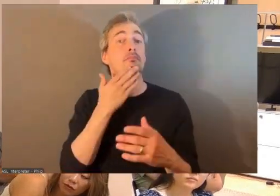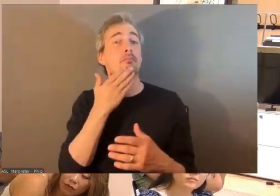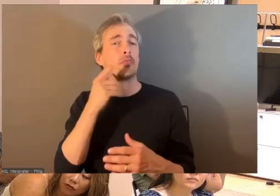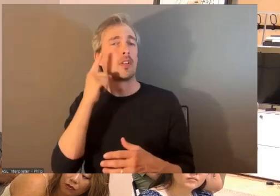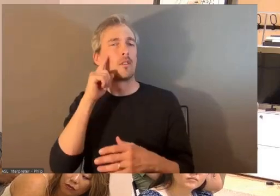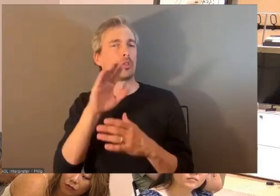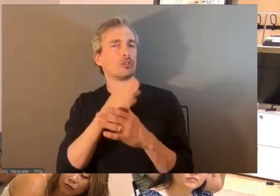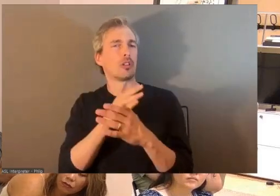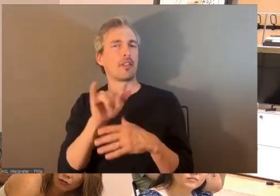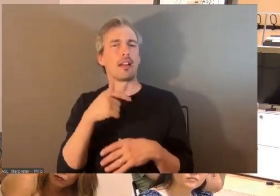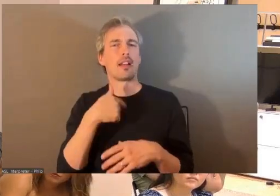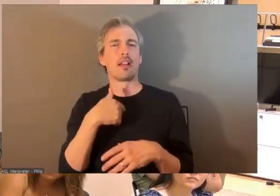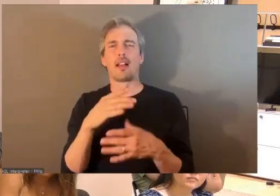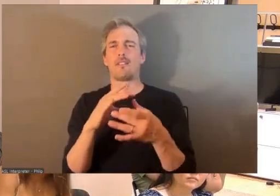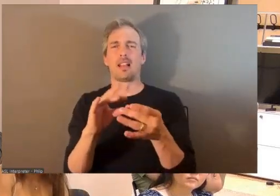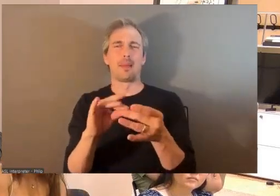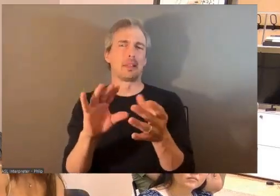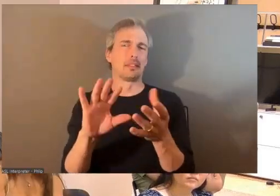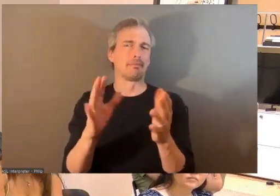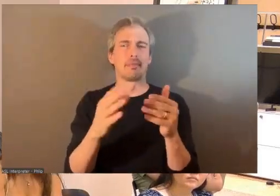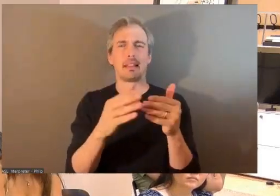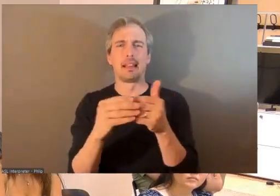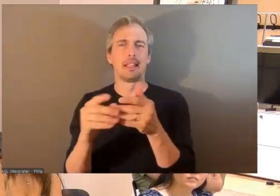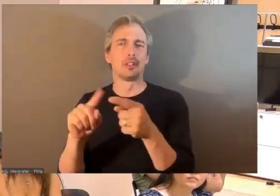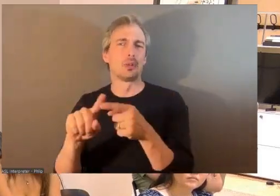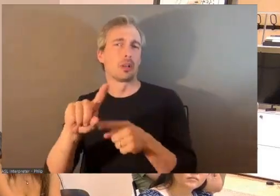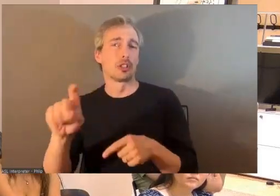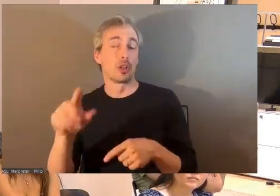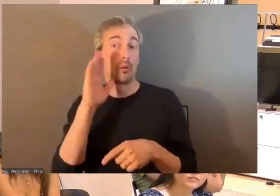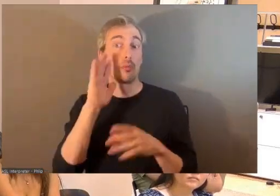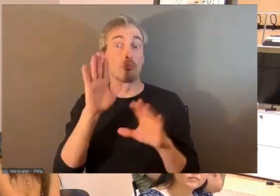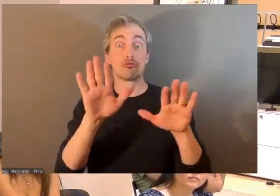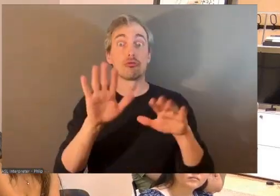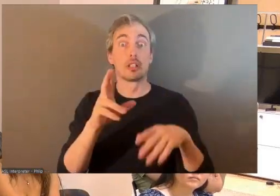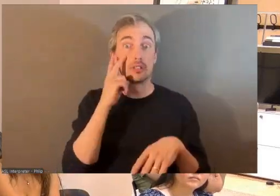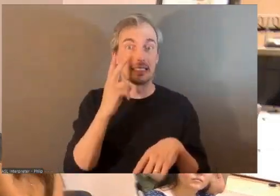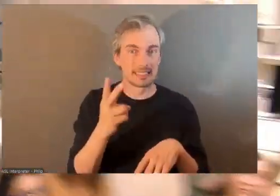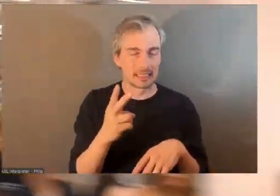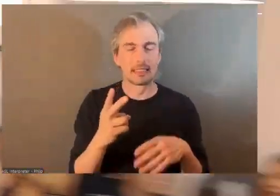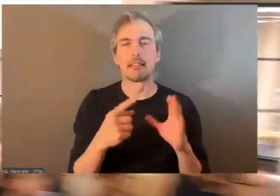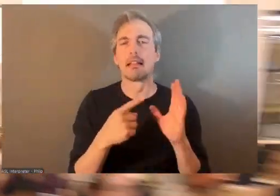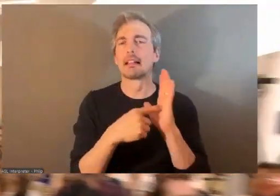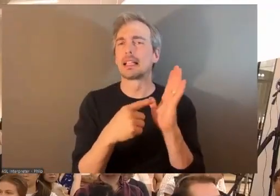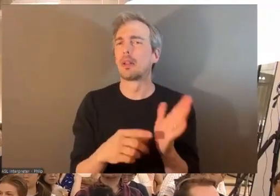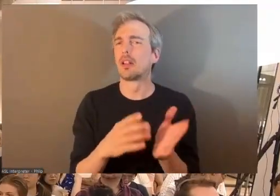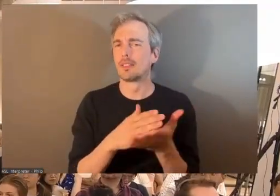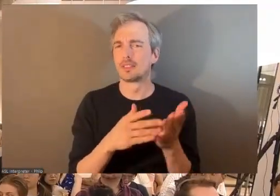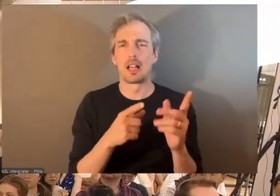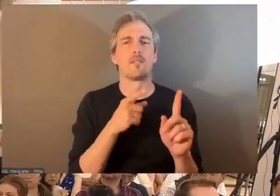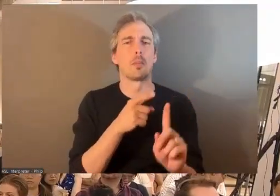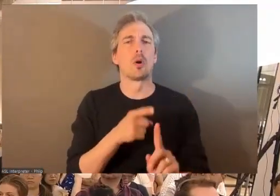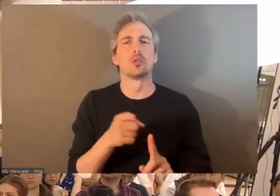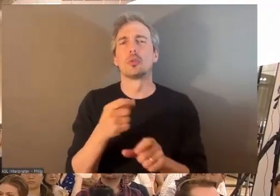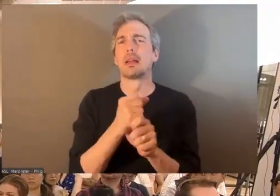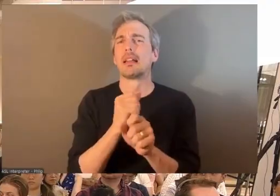Would have been great to see examples of some of the points you made. Like, for example, the pausing after every sentence. If there was an audiobook or something that has that, so we can